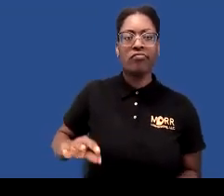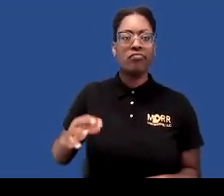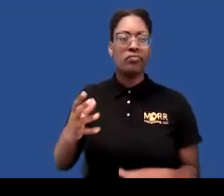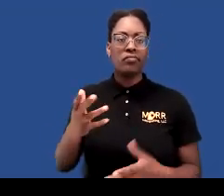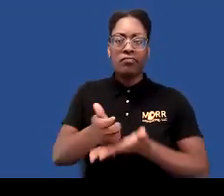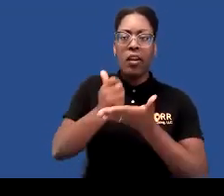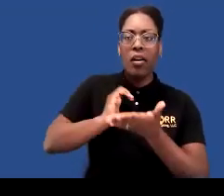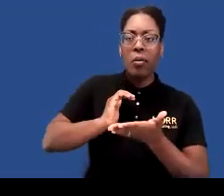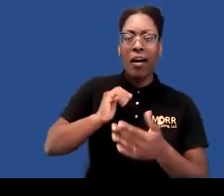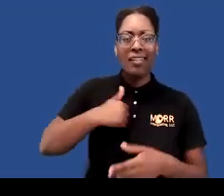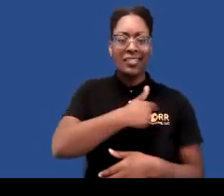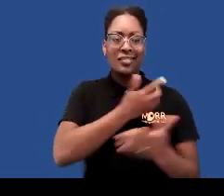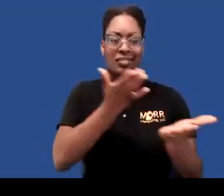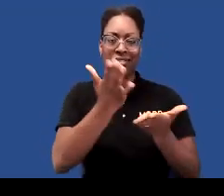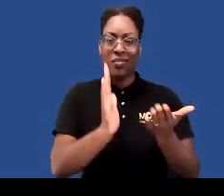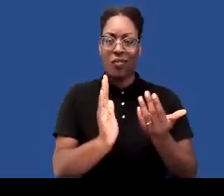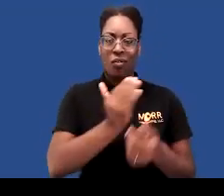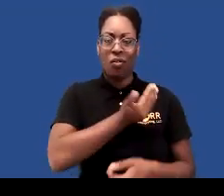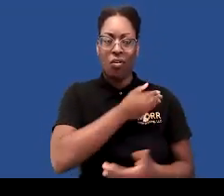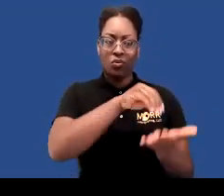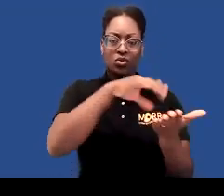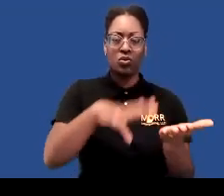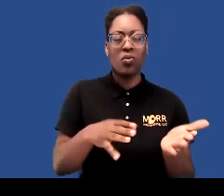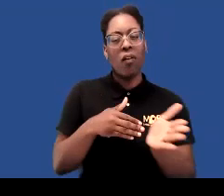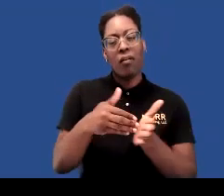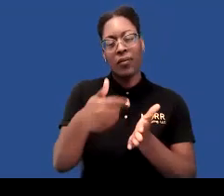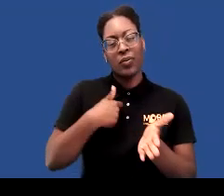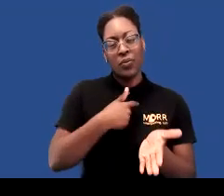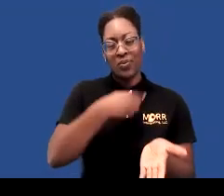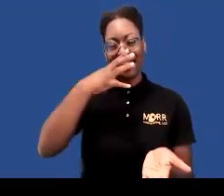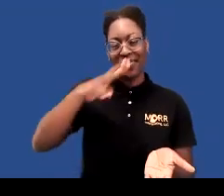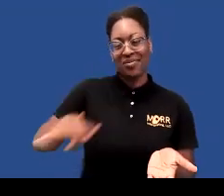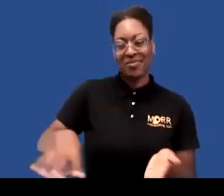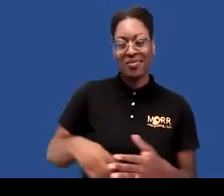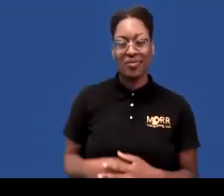research asynchronous sessions to enrich the field of writing centers and to break away from the lore that undergirds so much